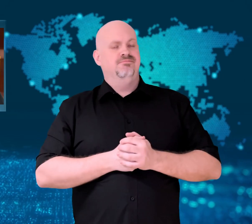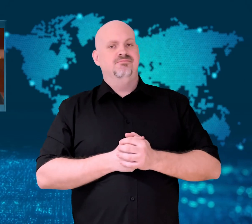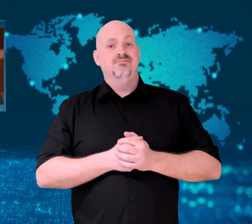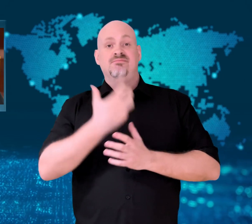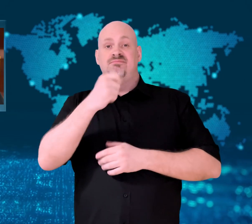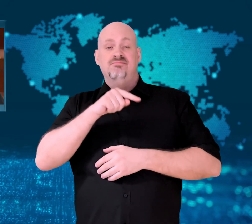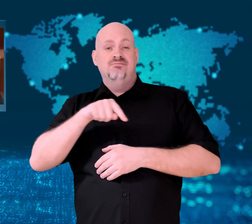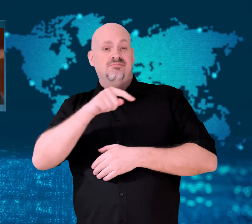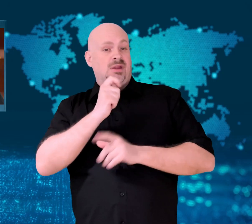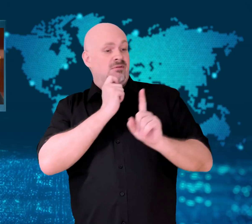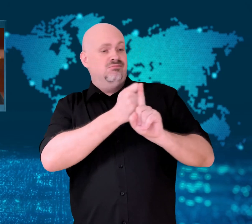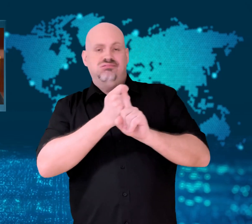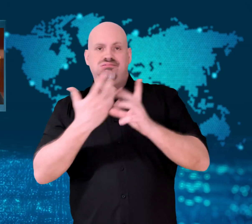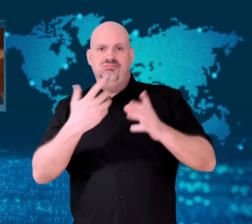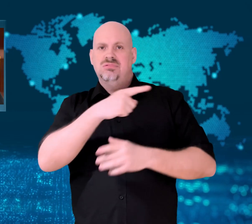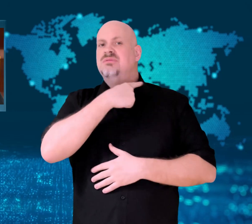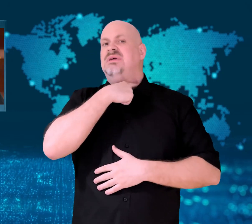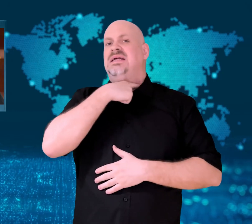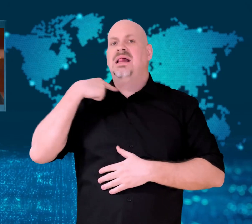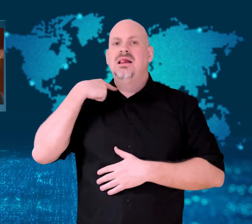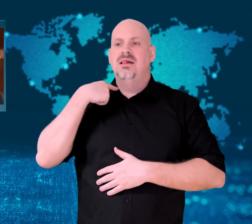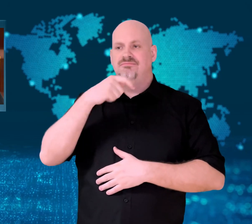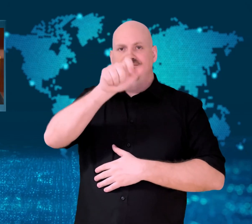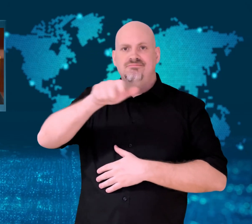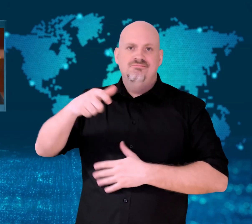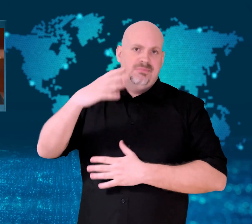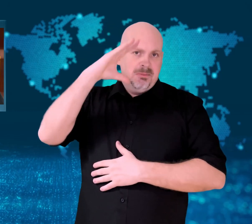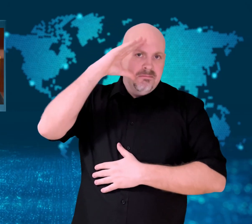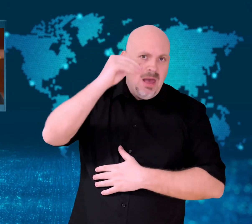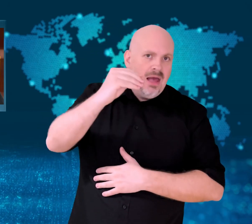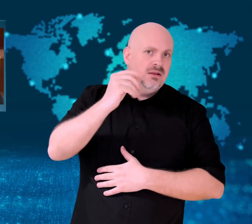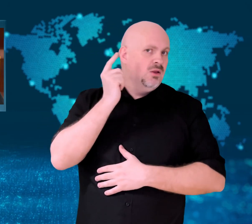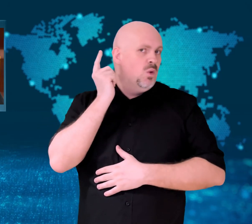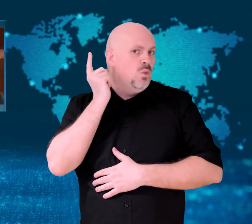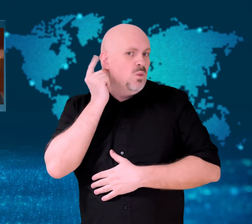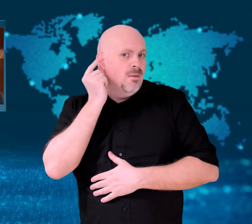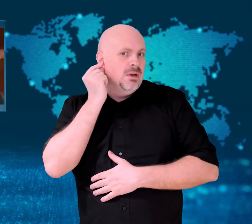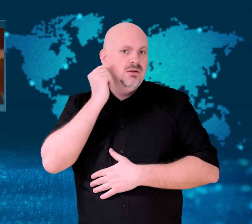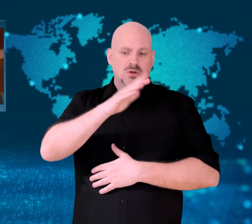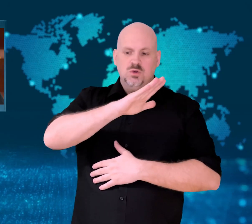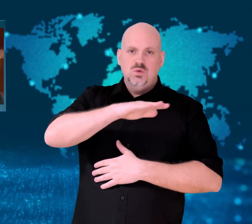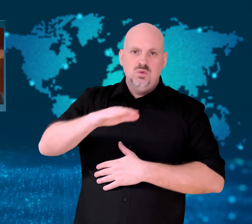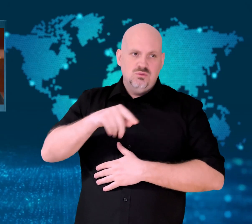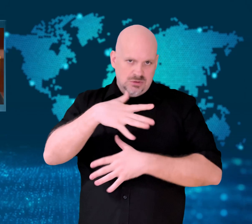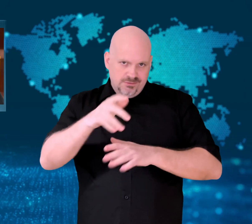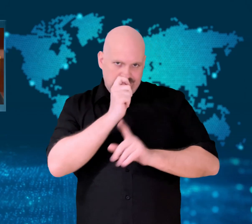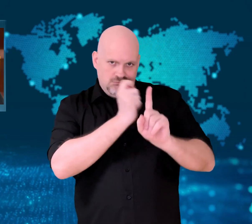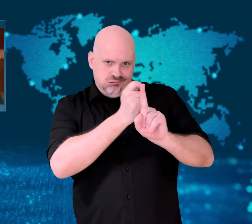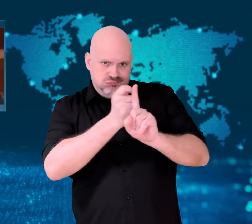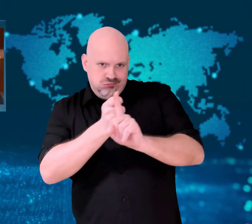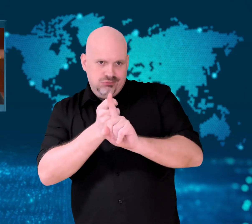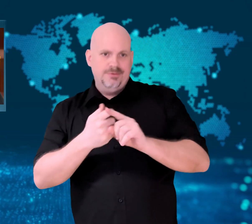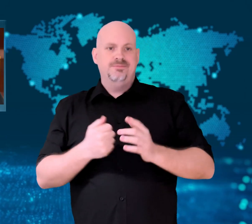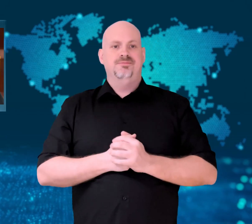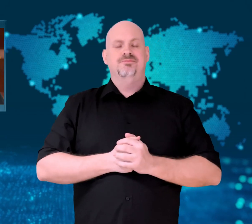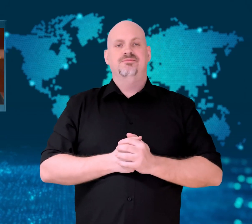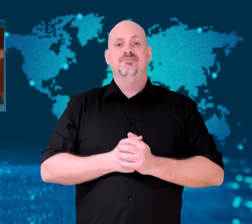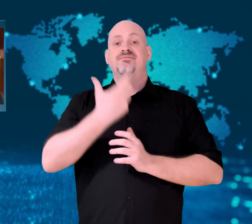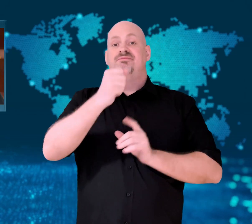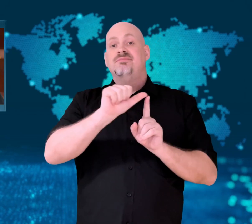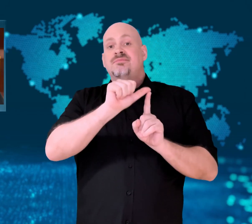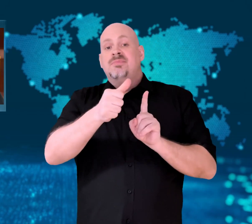Some were found guilty of murdering men, women, and children.